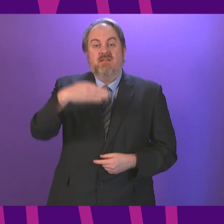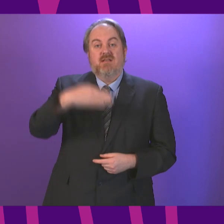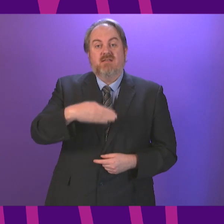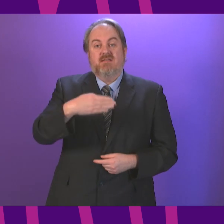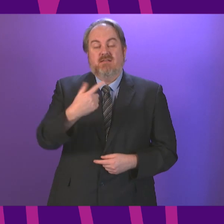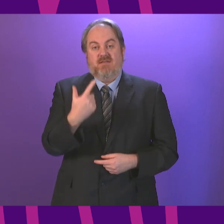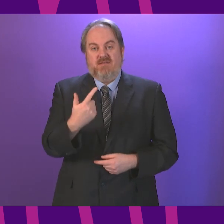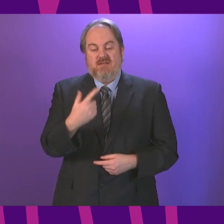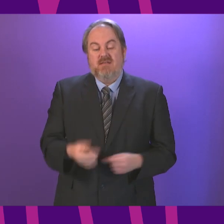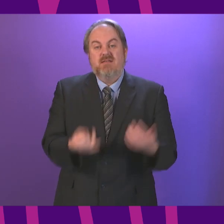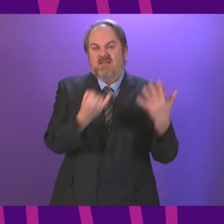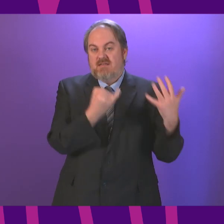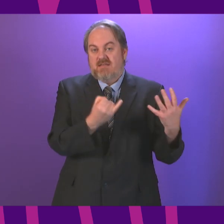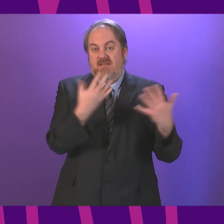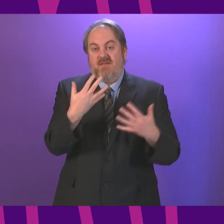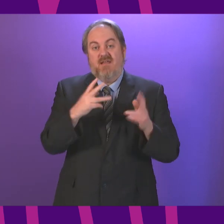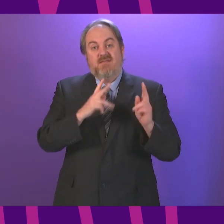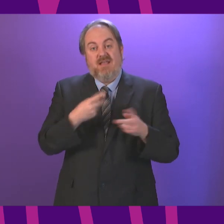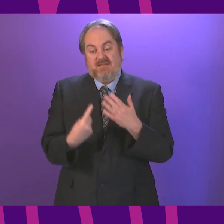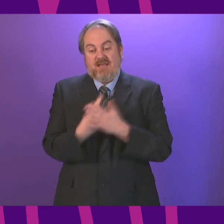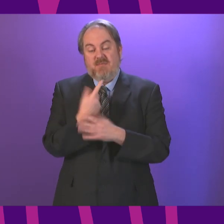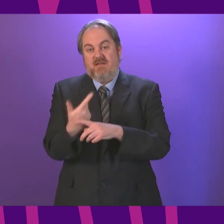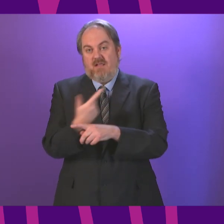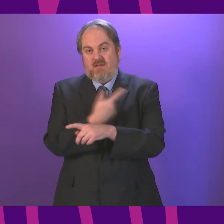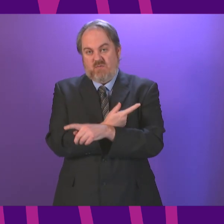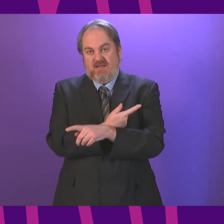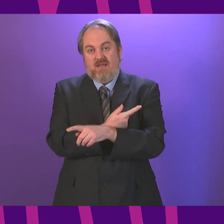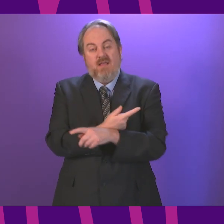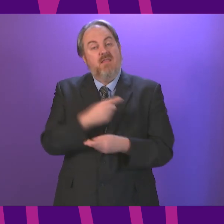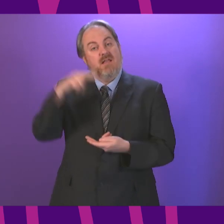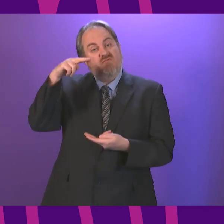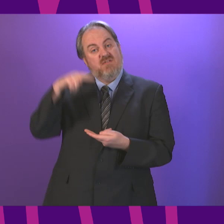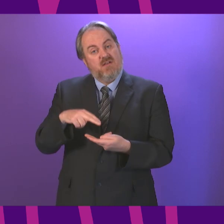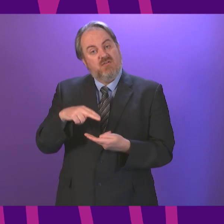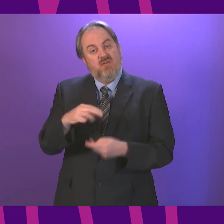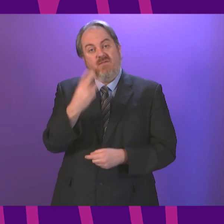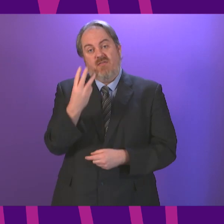of those deaths were registered last week, which was 39 fewer than the week before. That represents